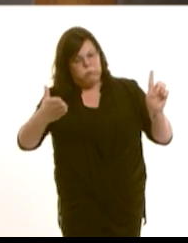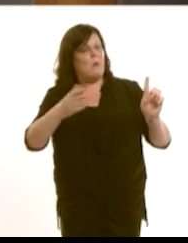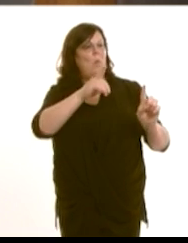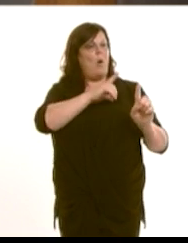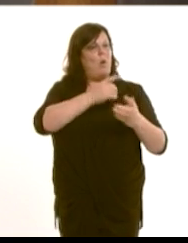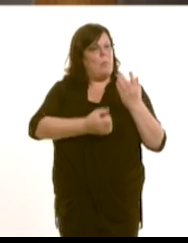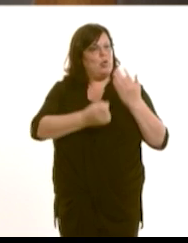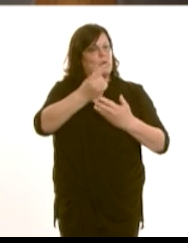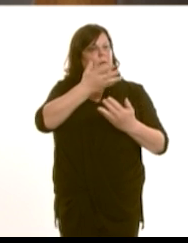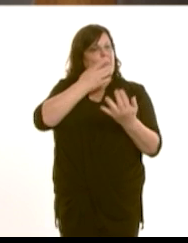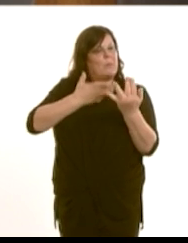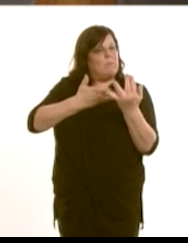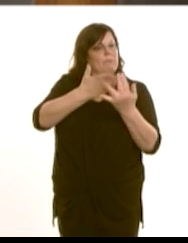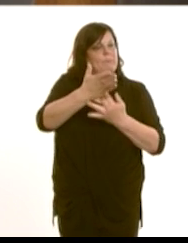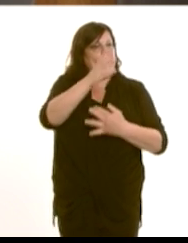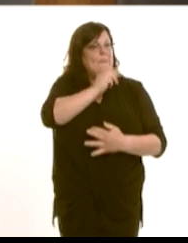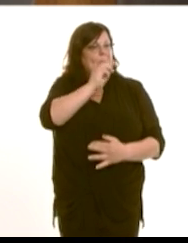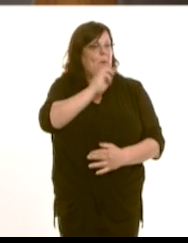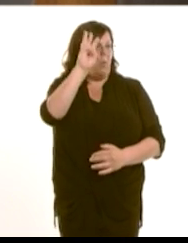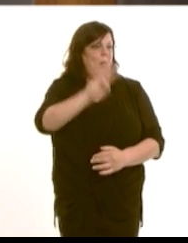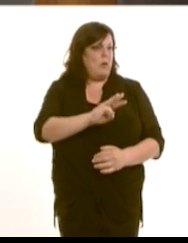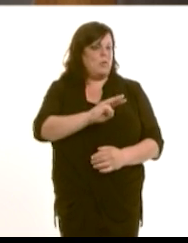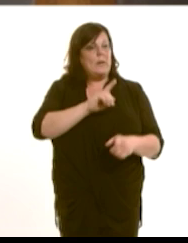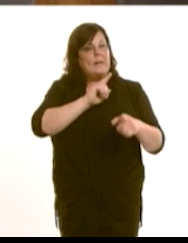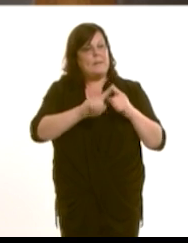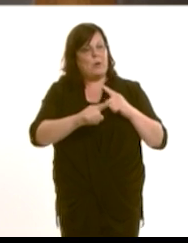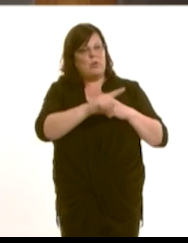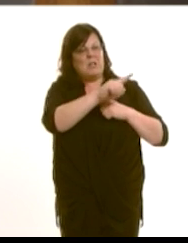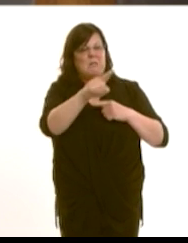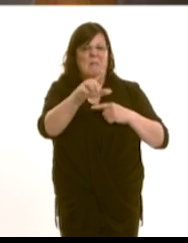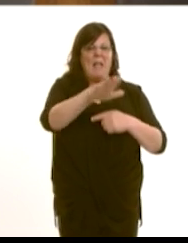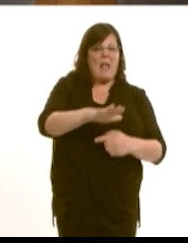can go and use the Welsh language, particularly in those areas where the language is no longer